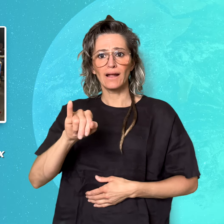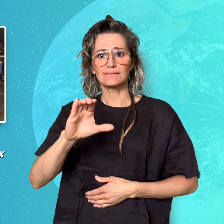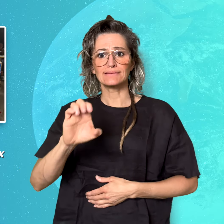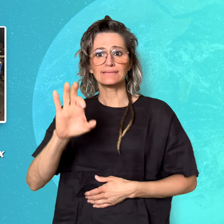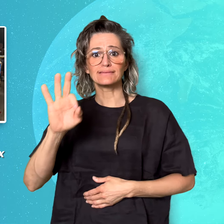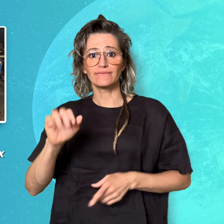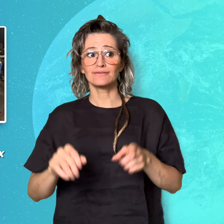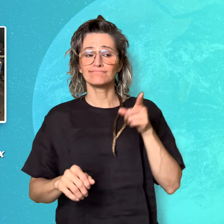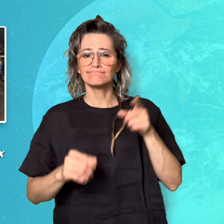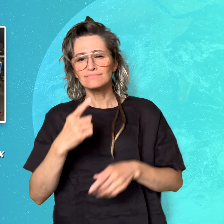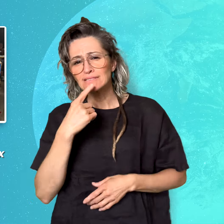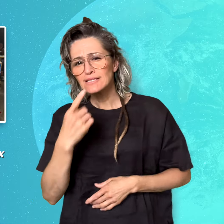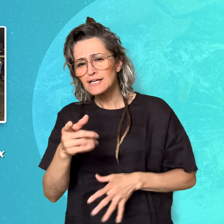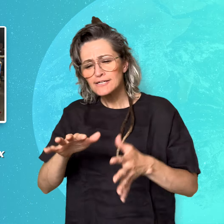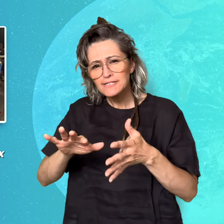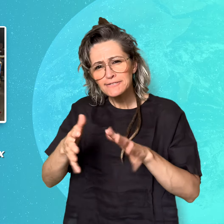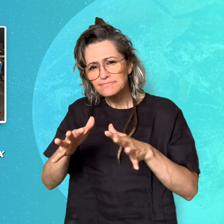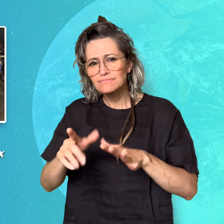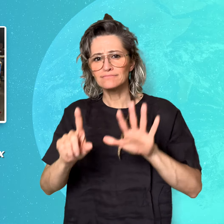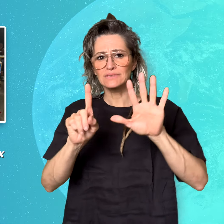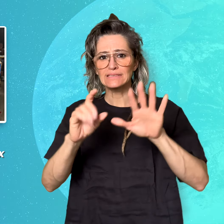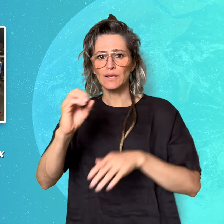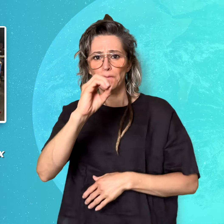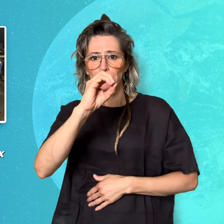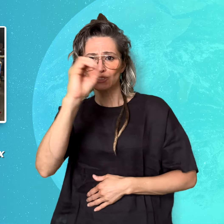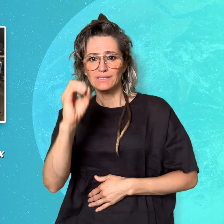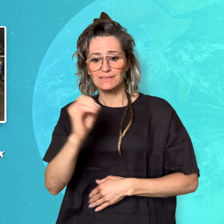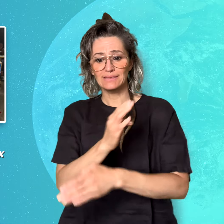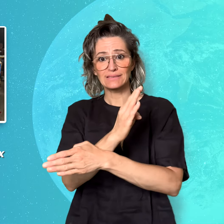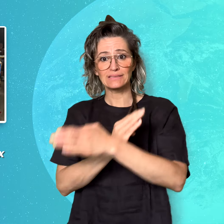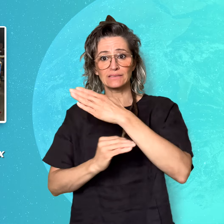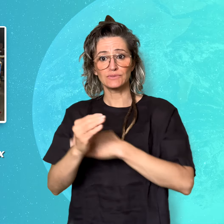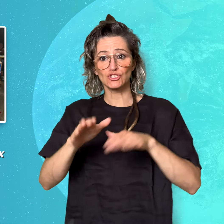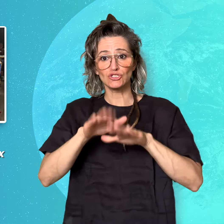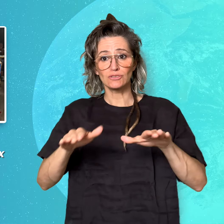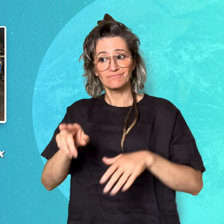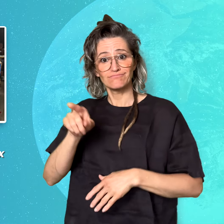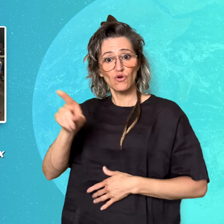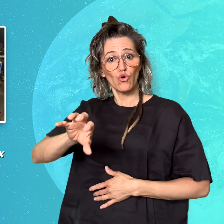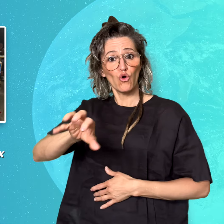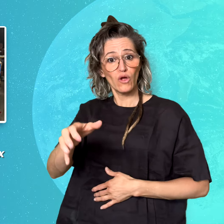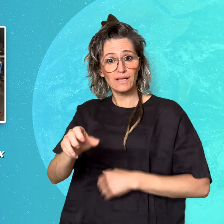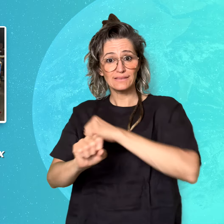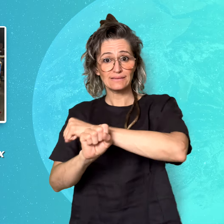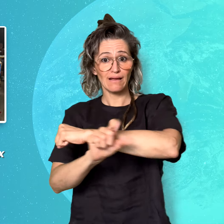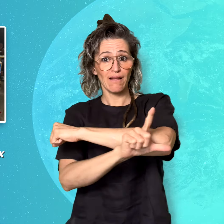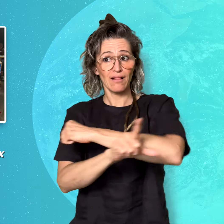says that approximately 60% of disabled children in Senegal